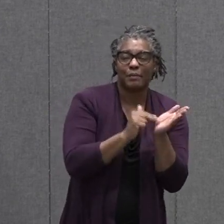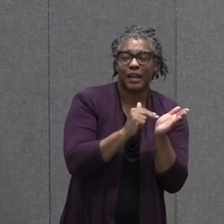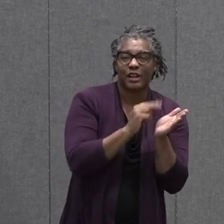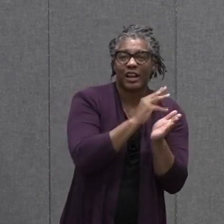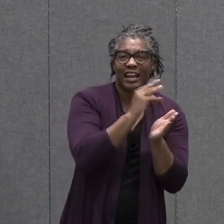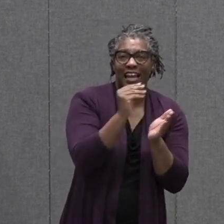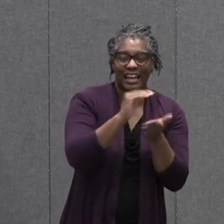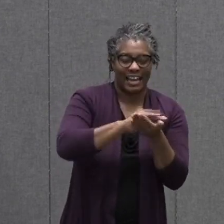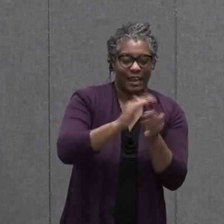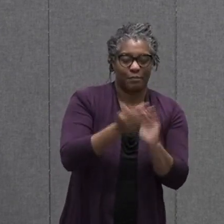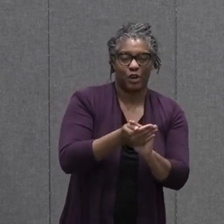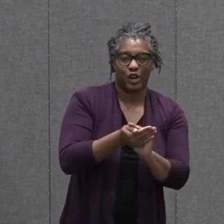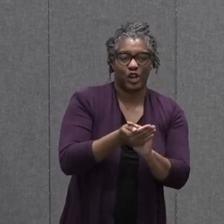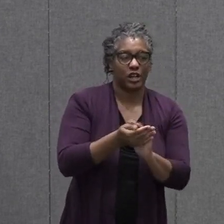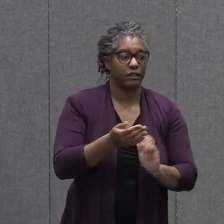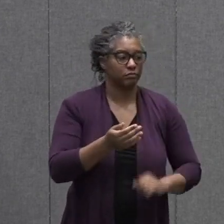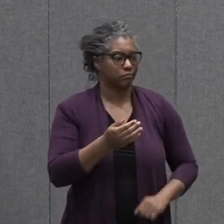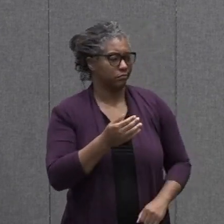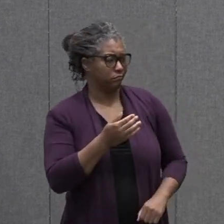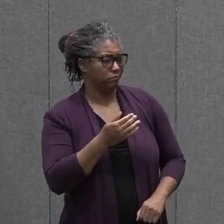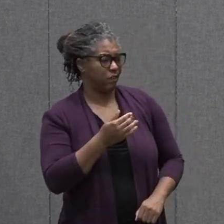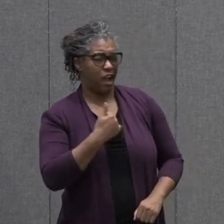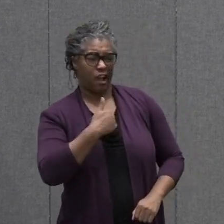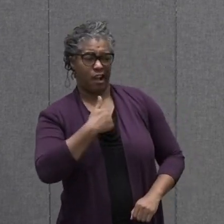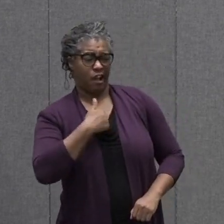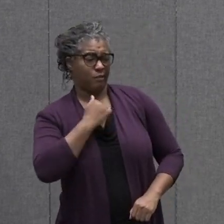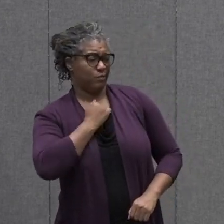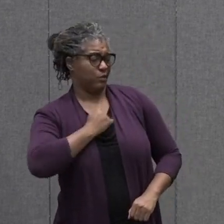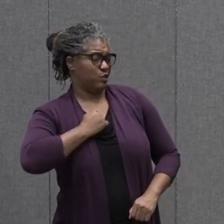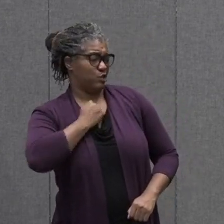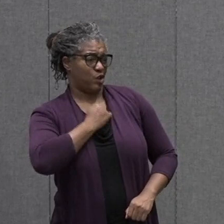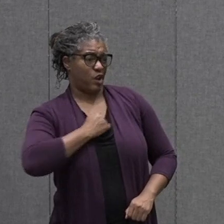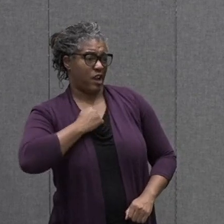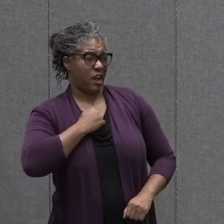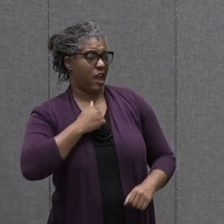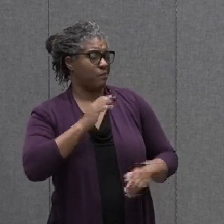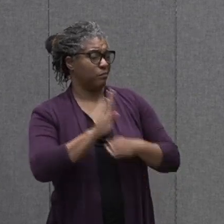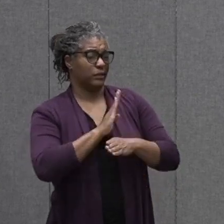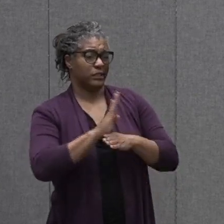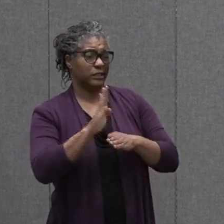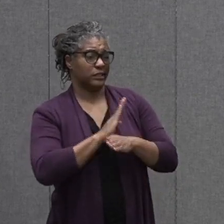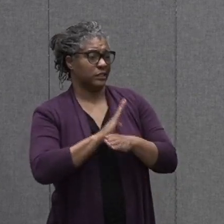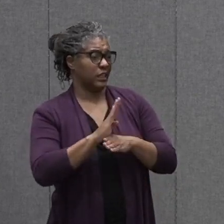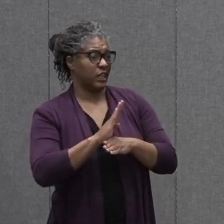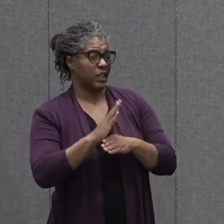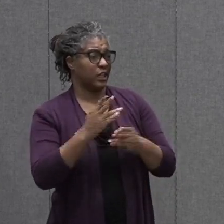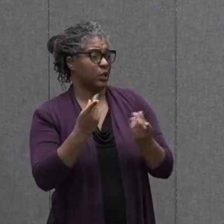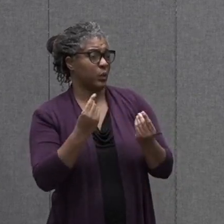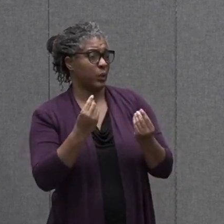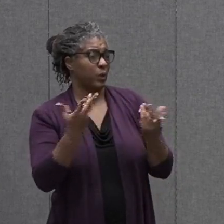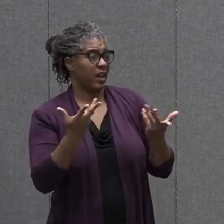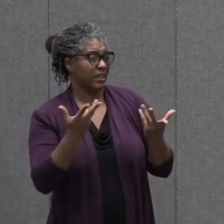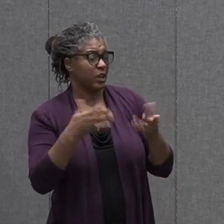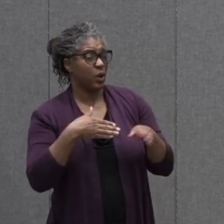"I'm sorry," said Hamburger, "But I'm busy walking the dogs. Thanks for asking though."